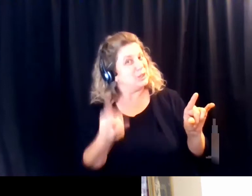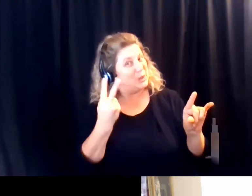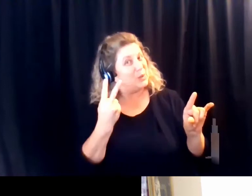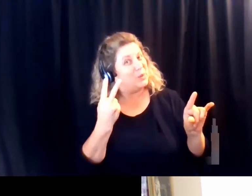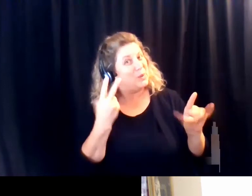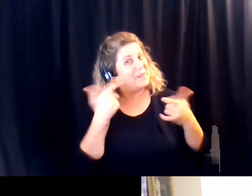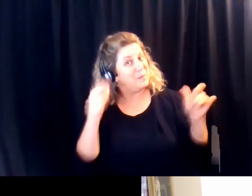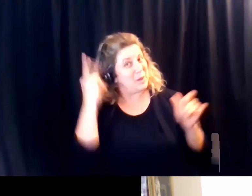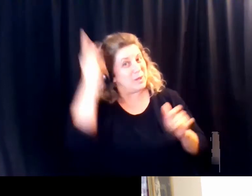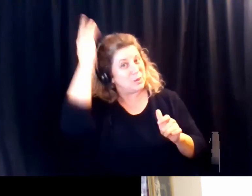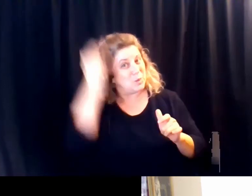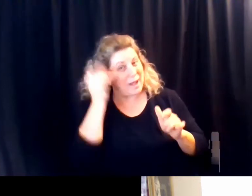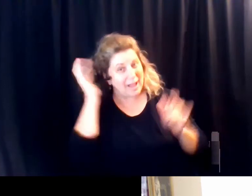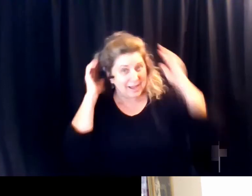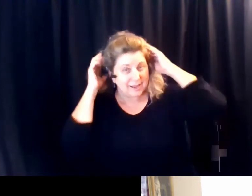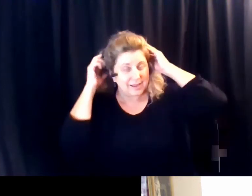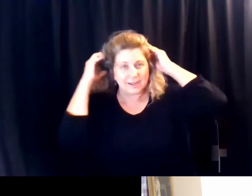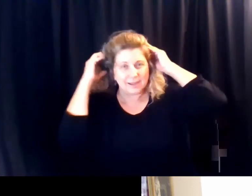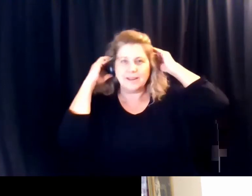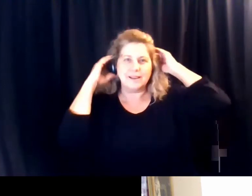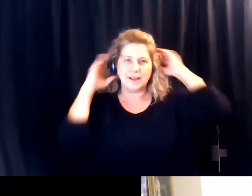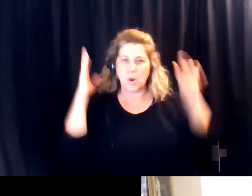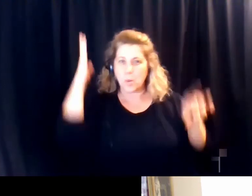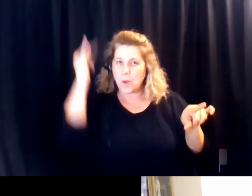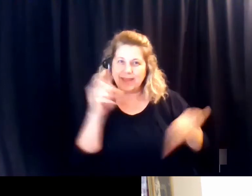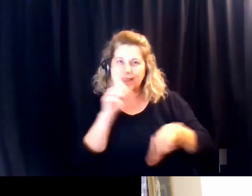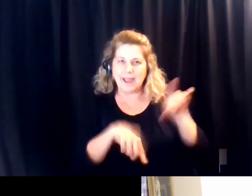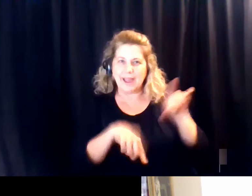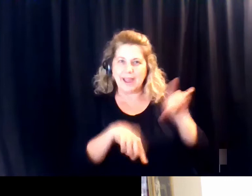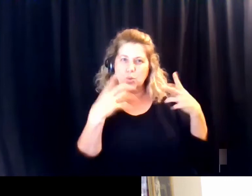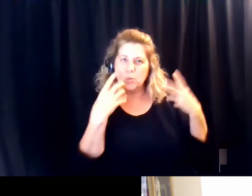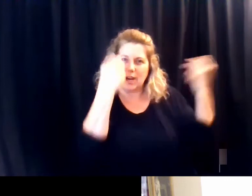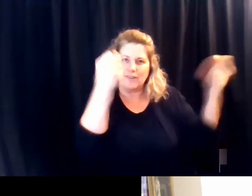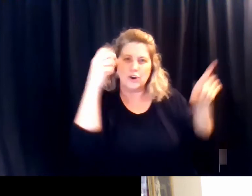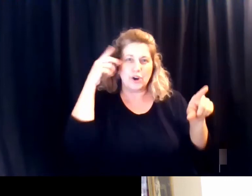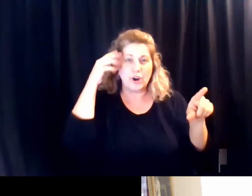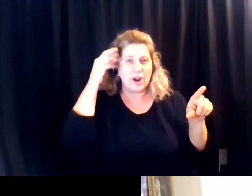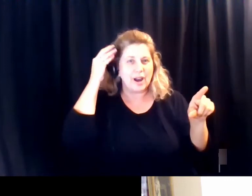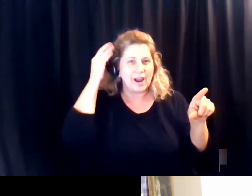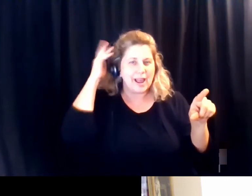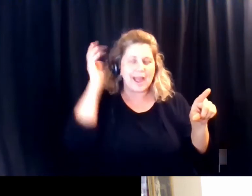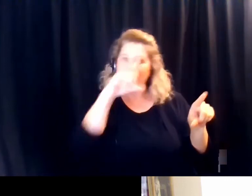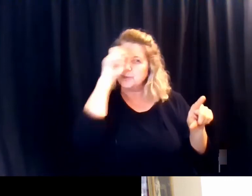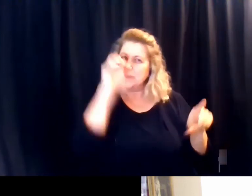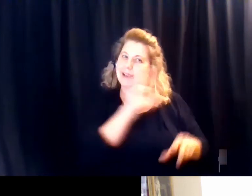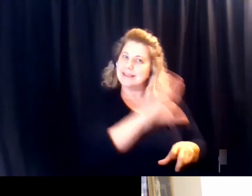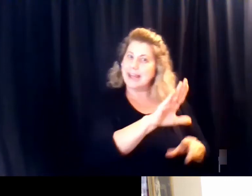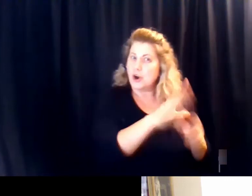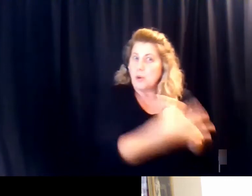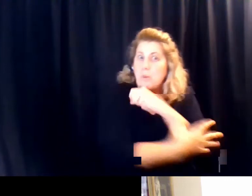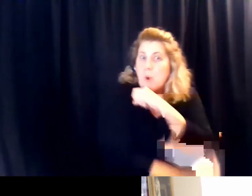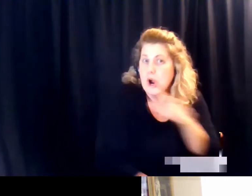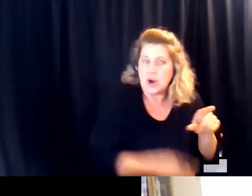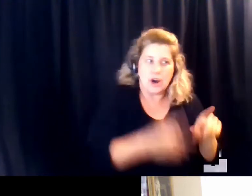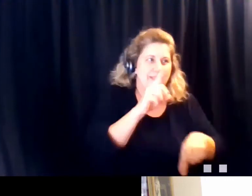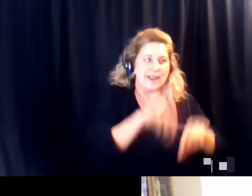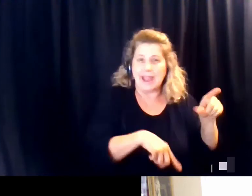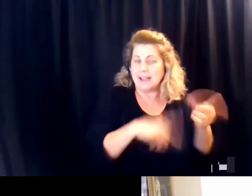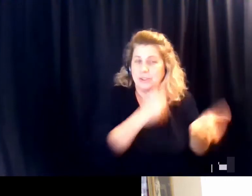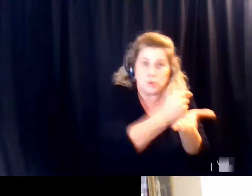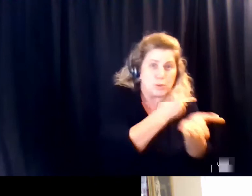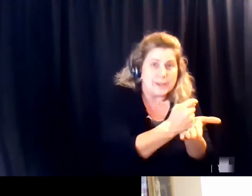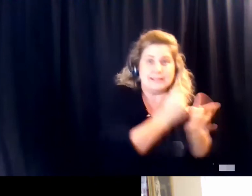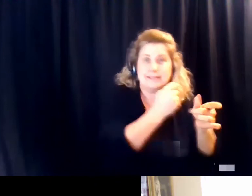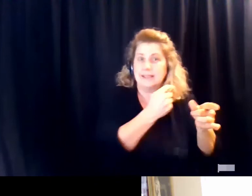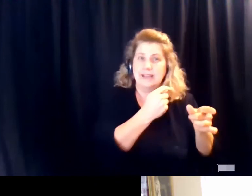Judith Heumann: Um, you need to make sure that your family understands what your wishes are. And so that when you go to the hospital, whether they can come with you or not.